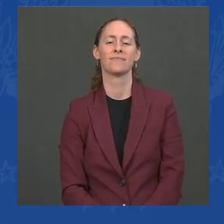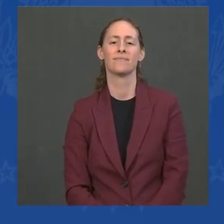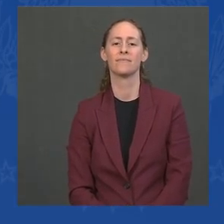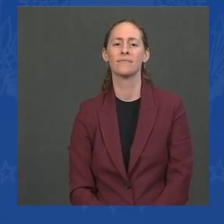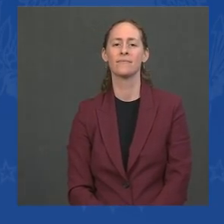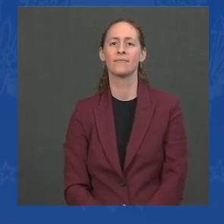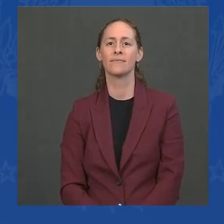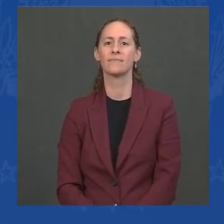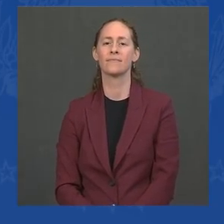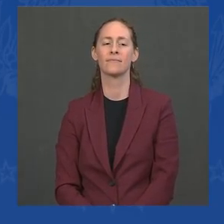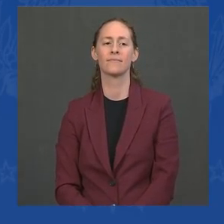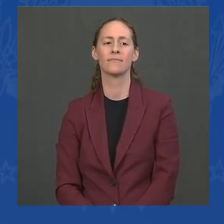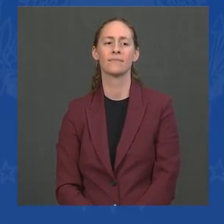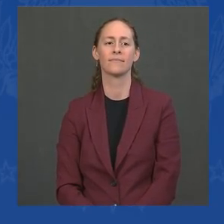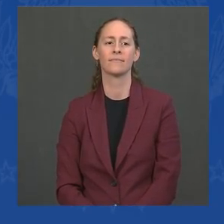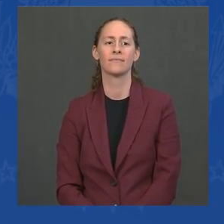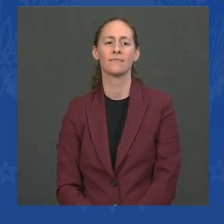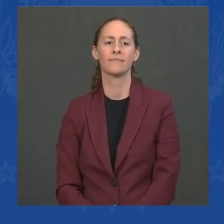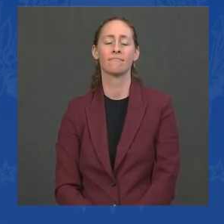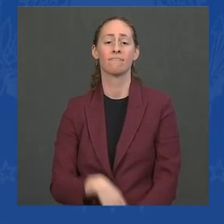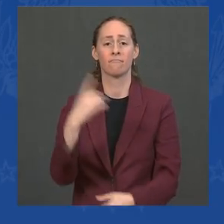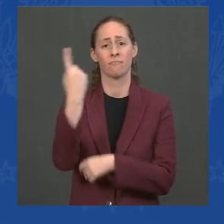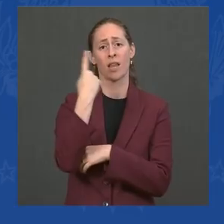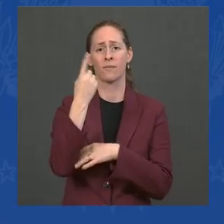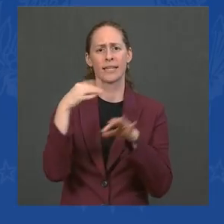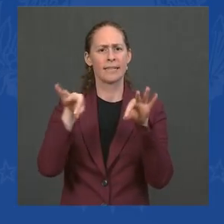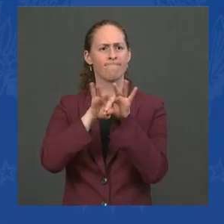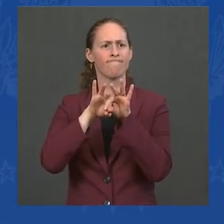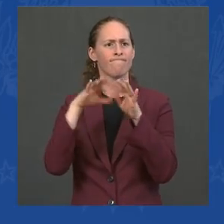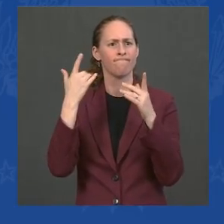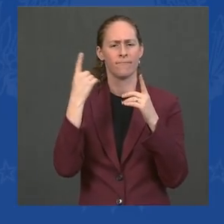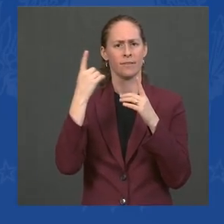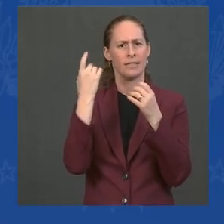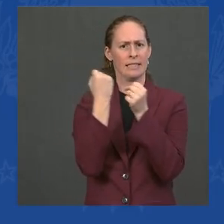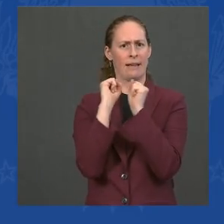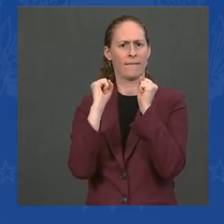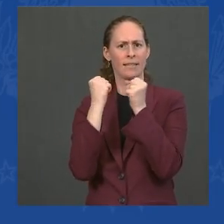Safety is a top priority at Clayco. Some people say it, we live it every day.